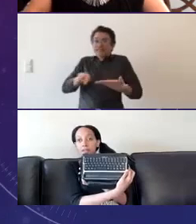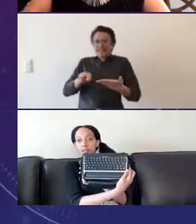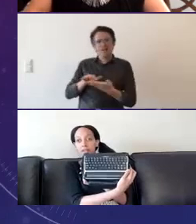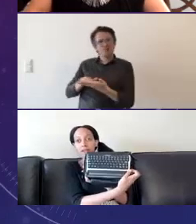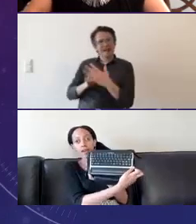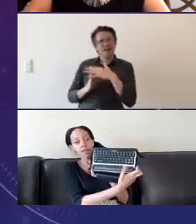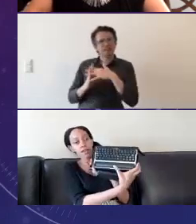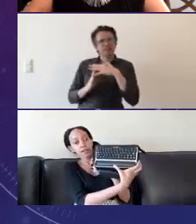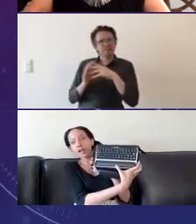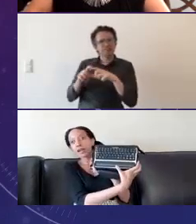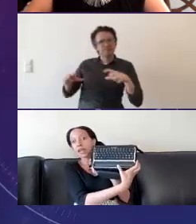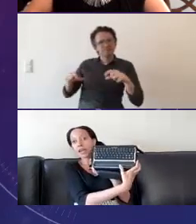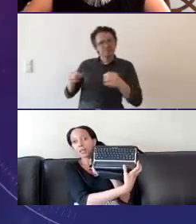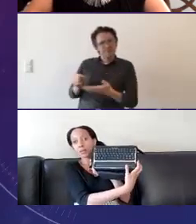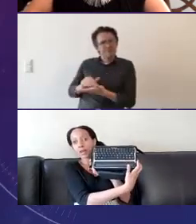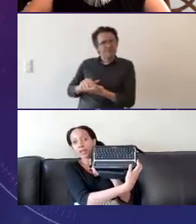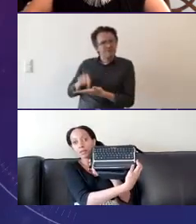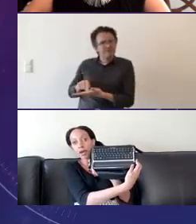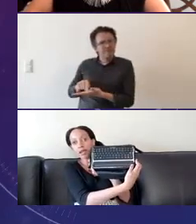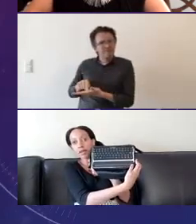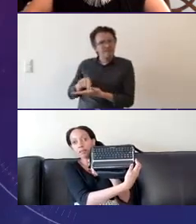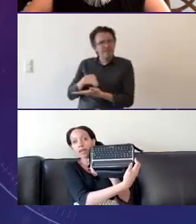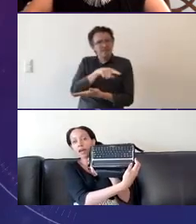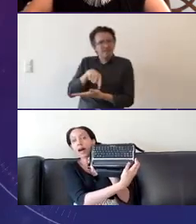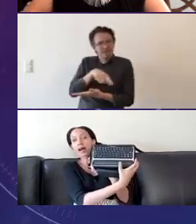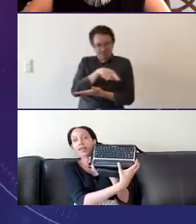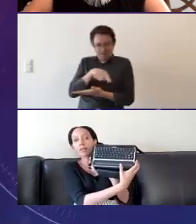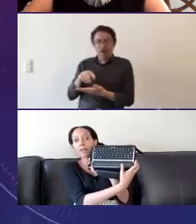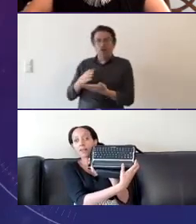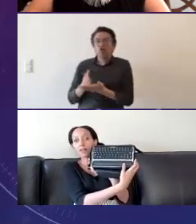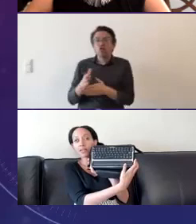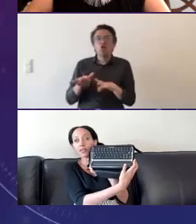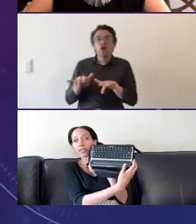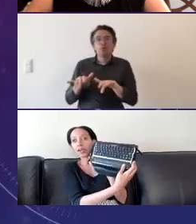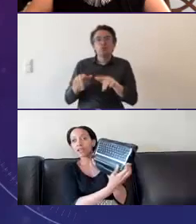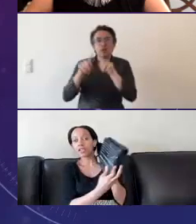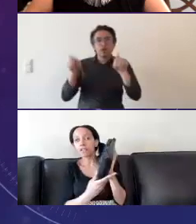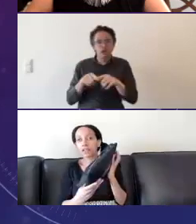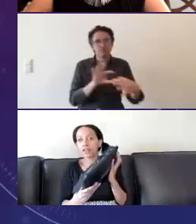there's a line of Briona on the bottom I run my fingers over the dots to feel the